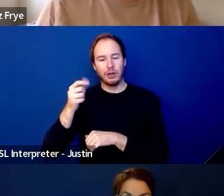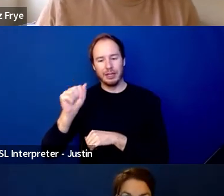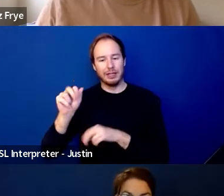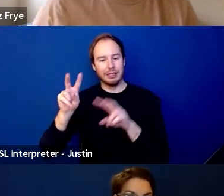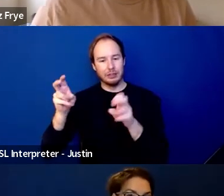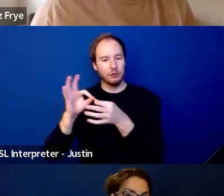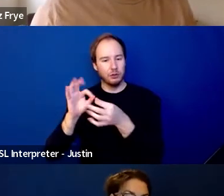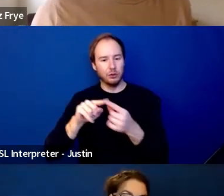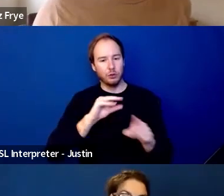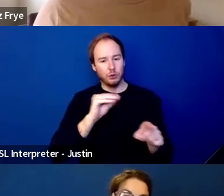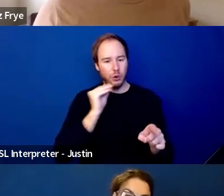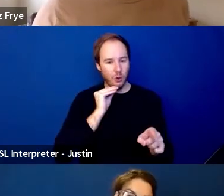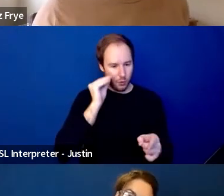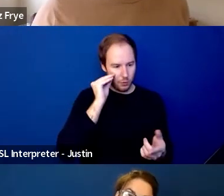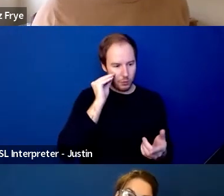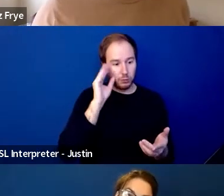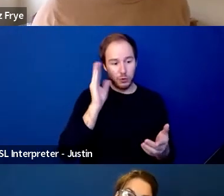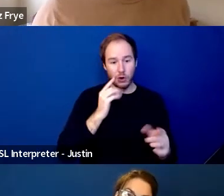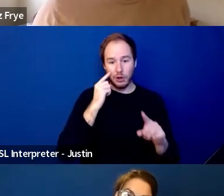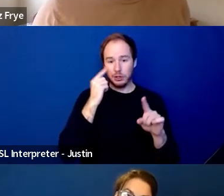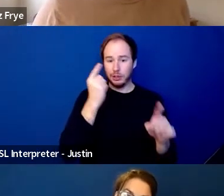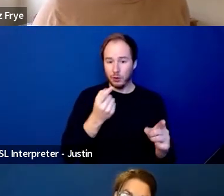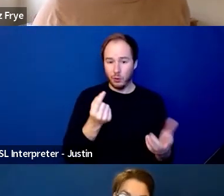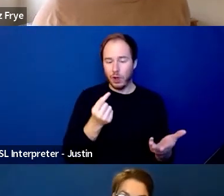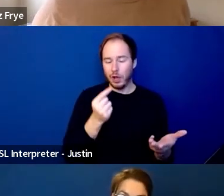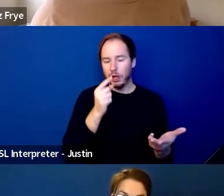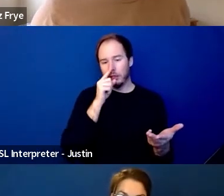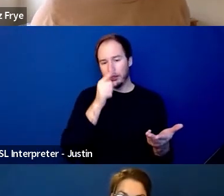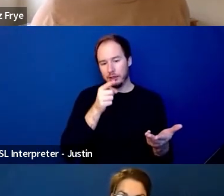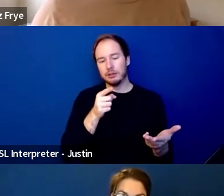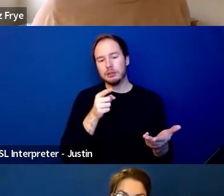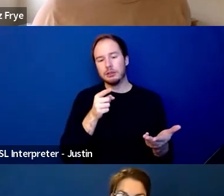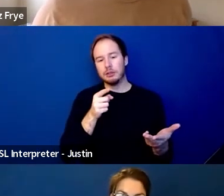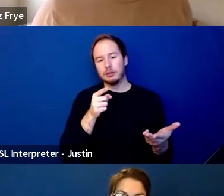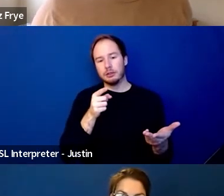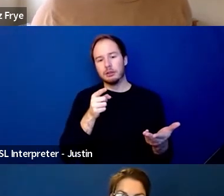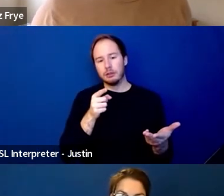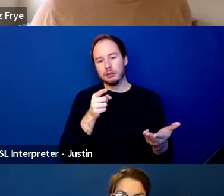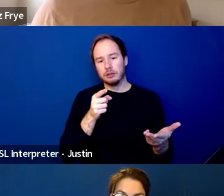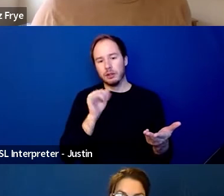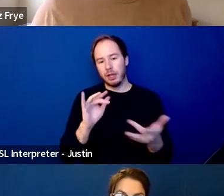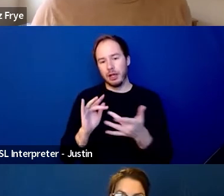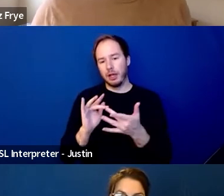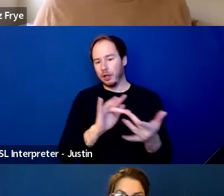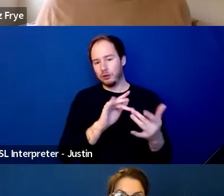So the idea is essentially that the outreach teams,